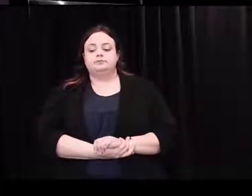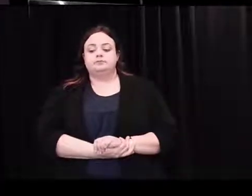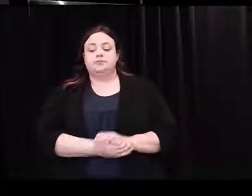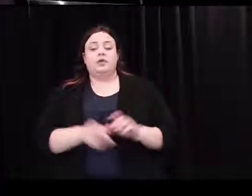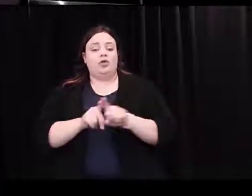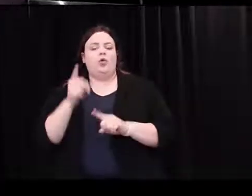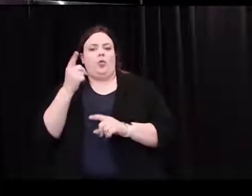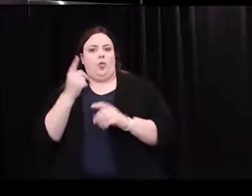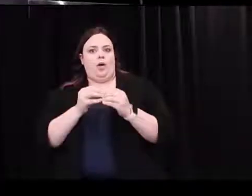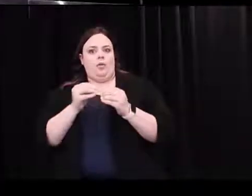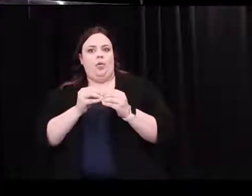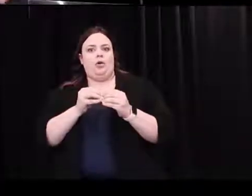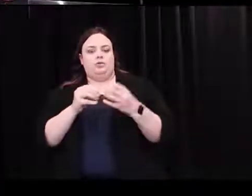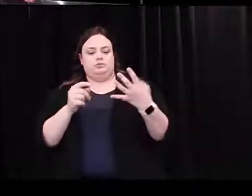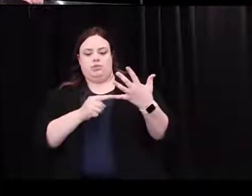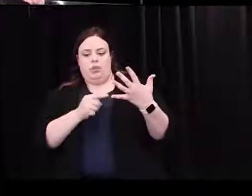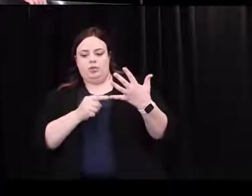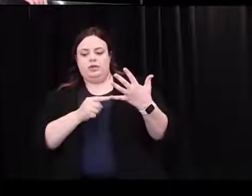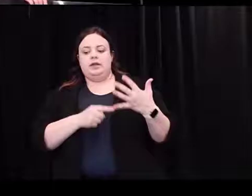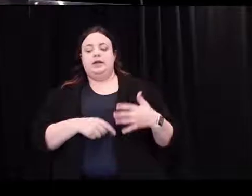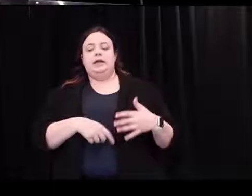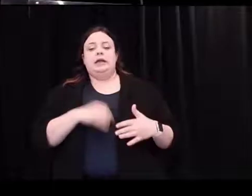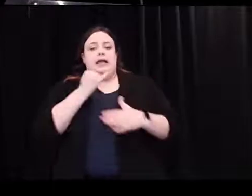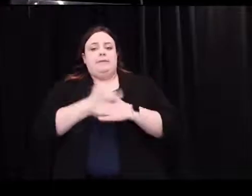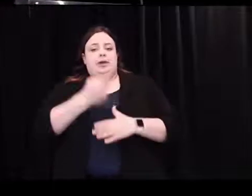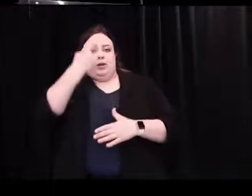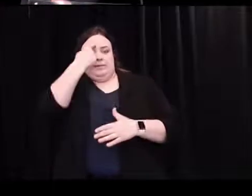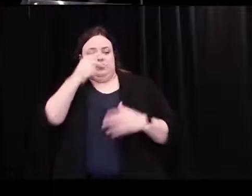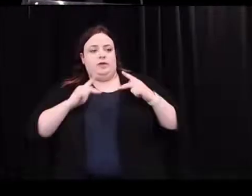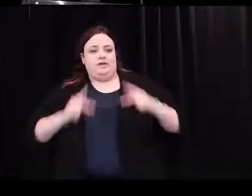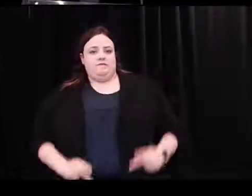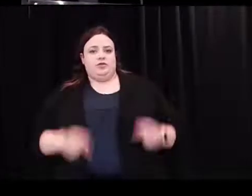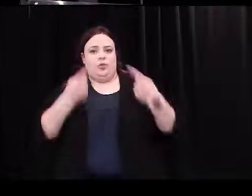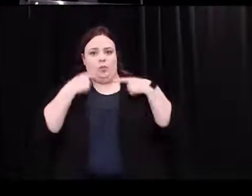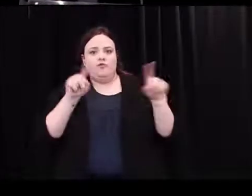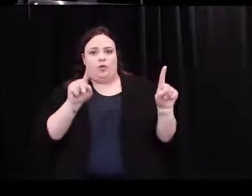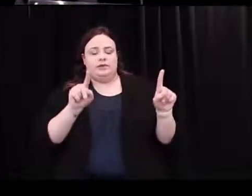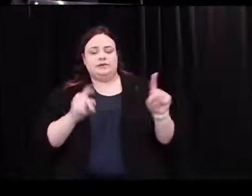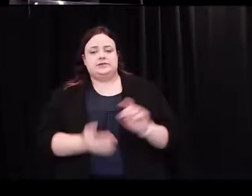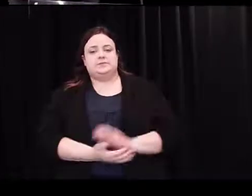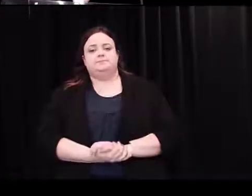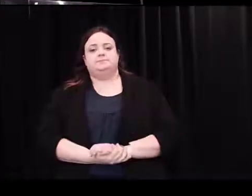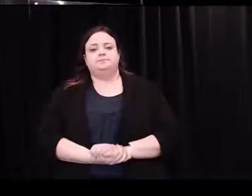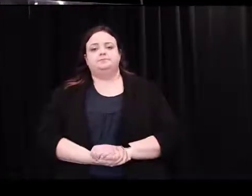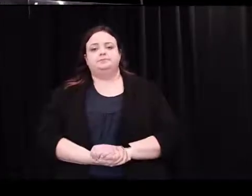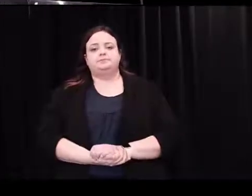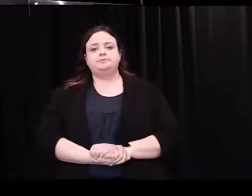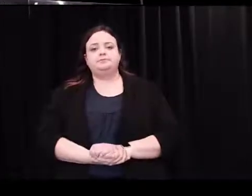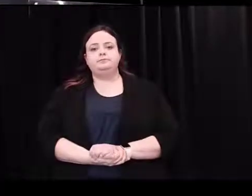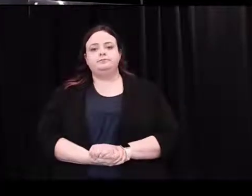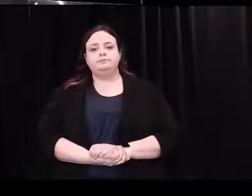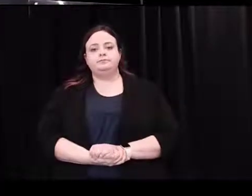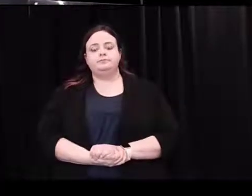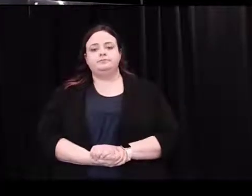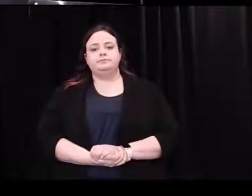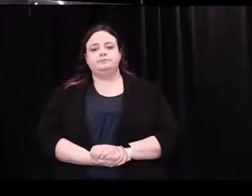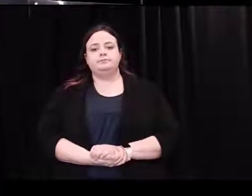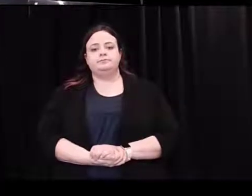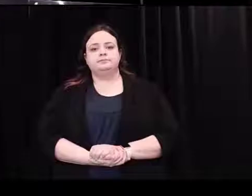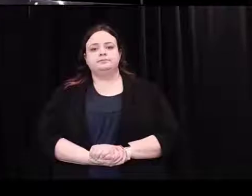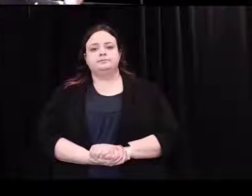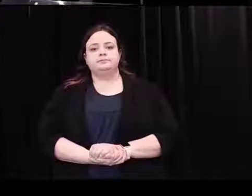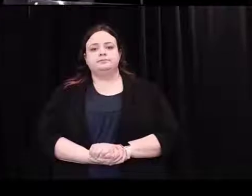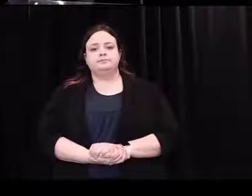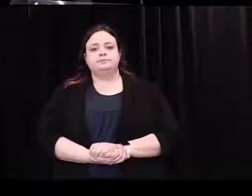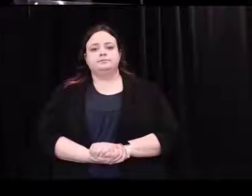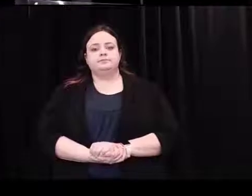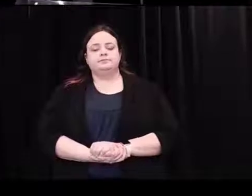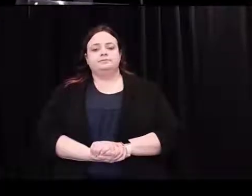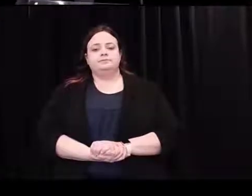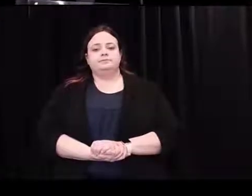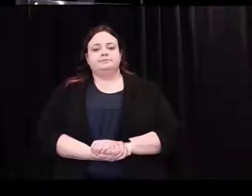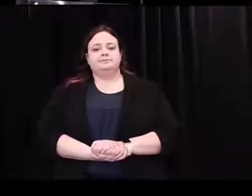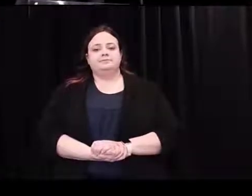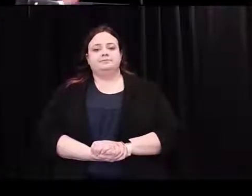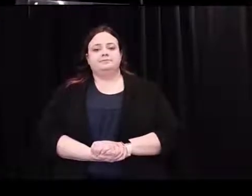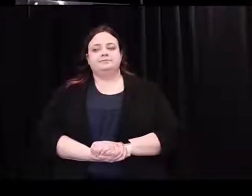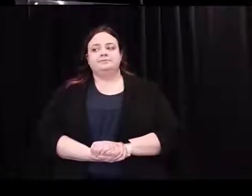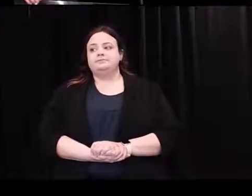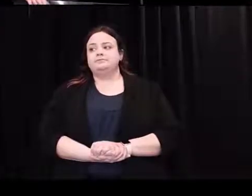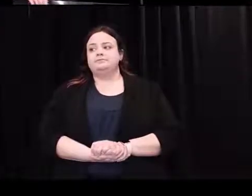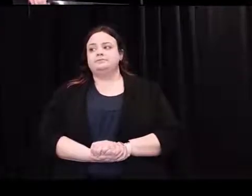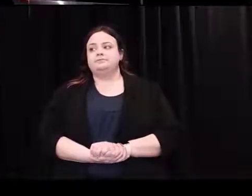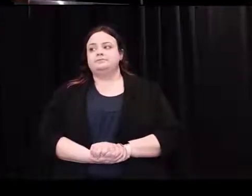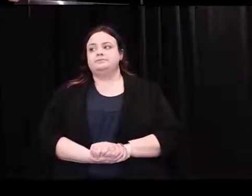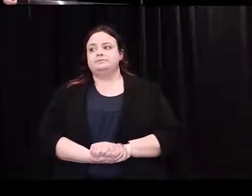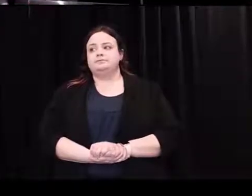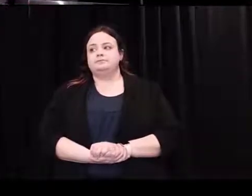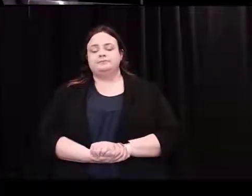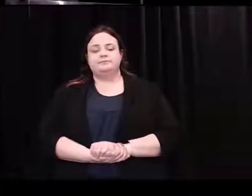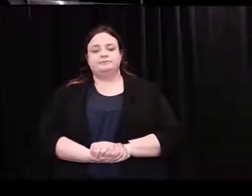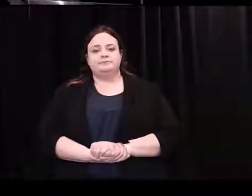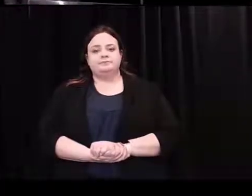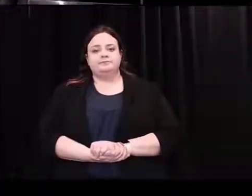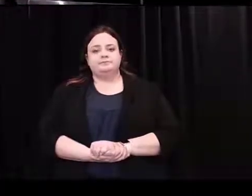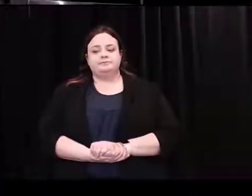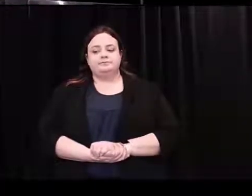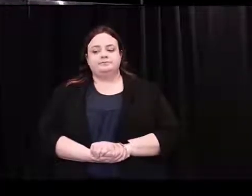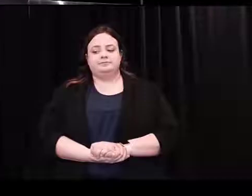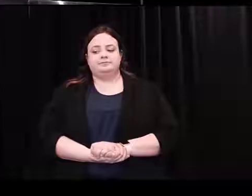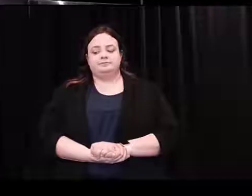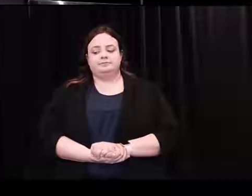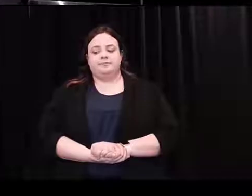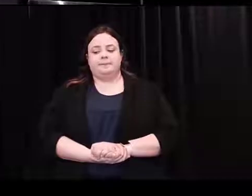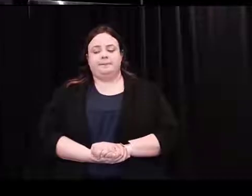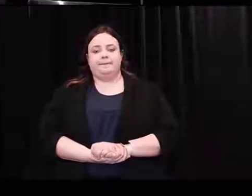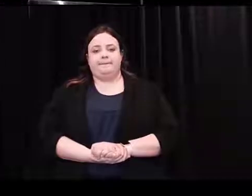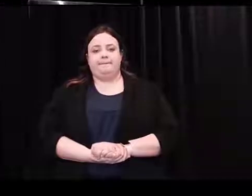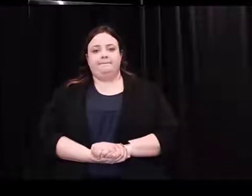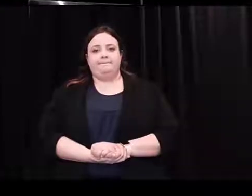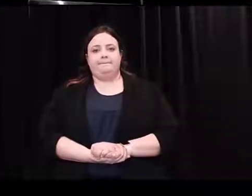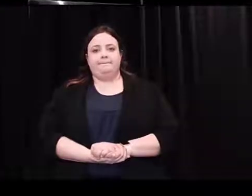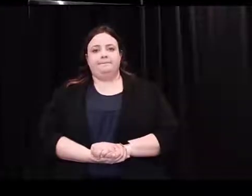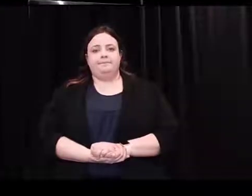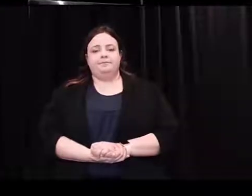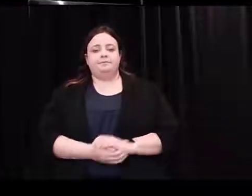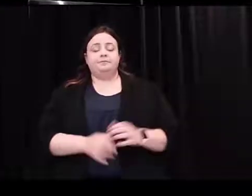bullet- impaired mental and physical performance. All right, so how can we help people? How can we